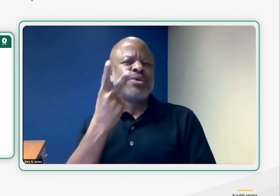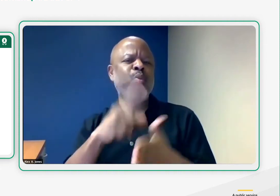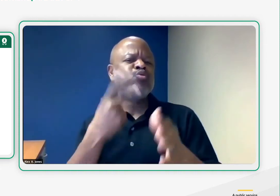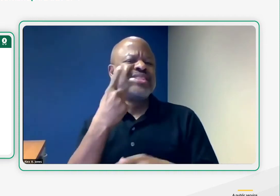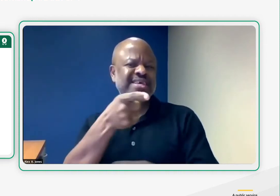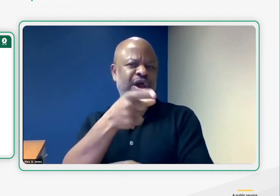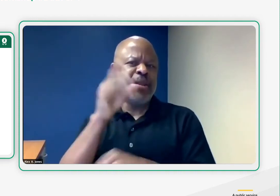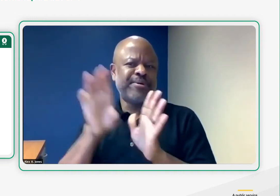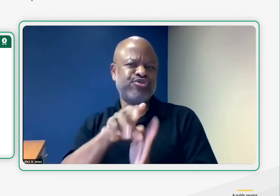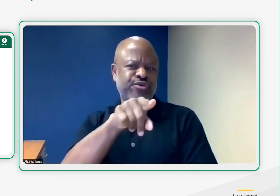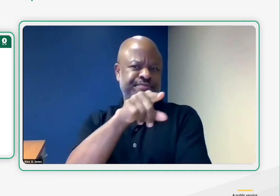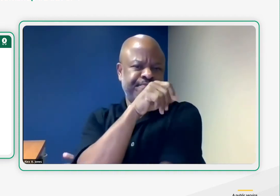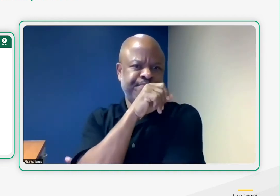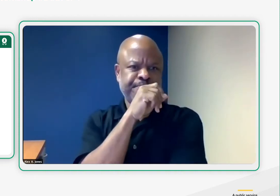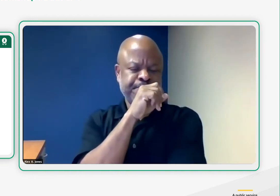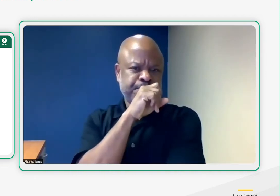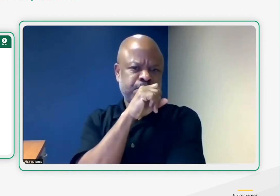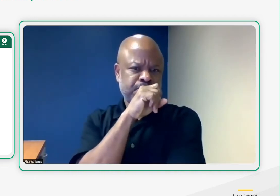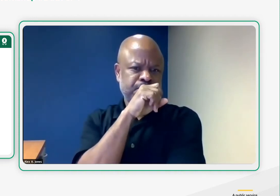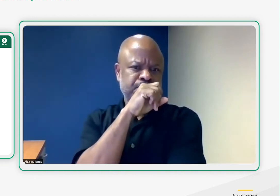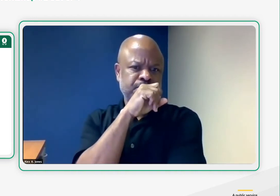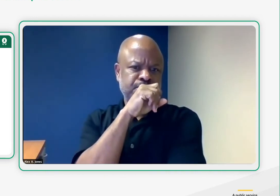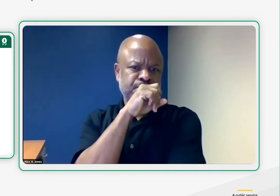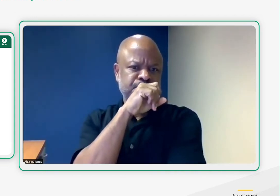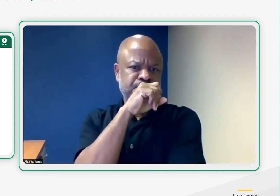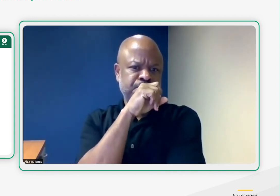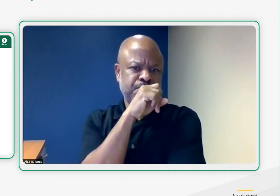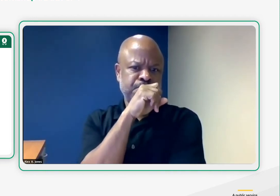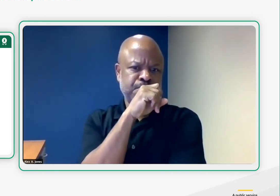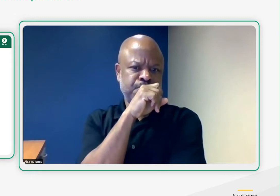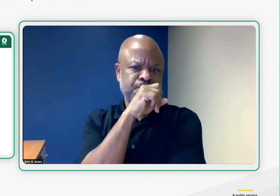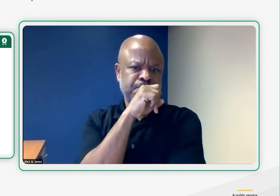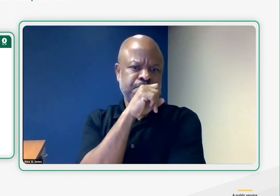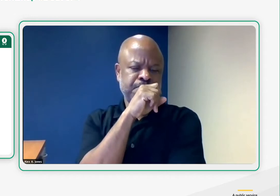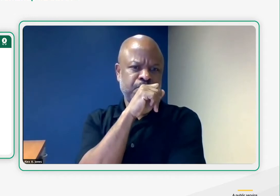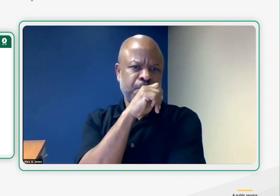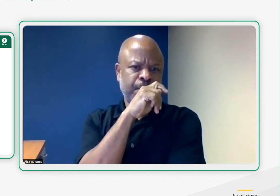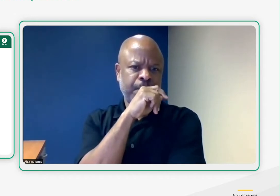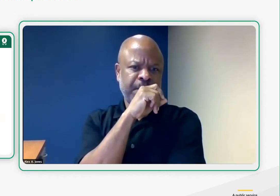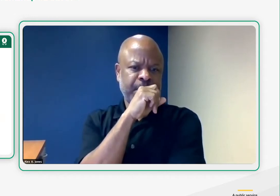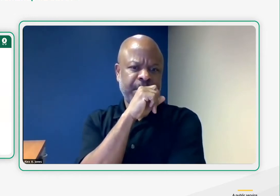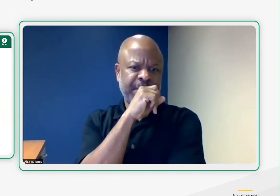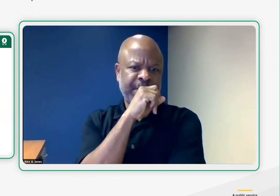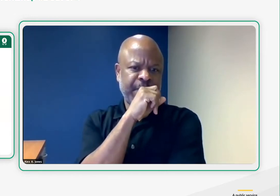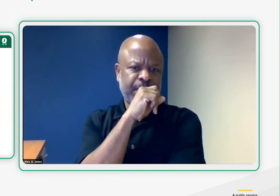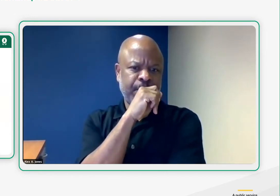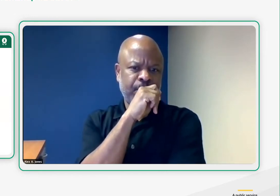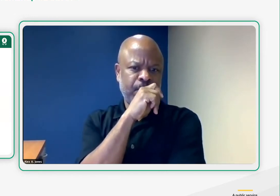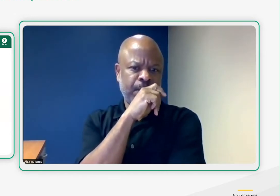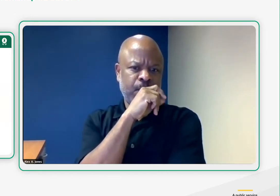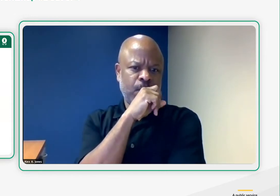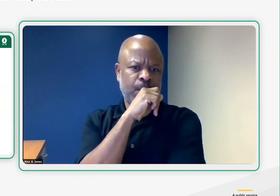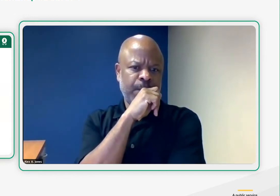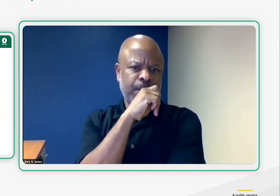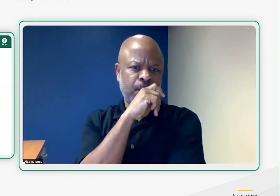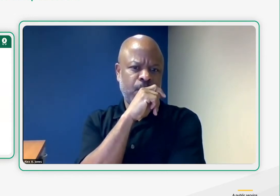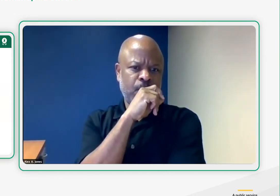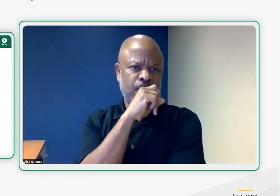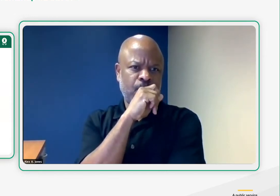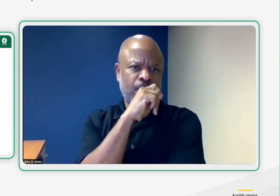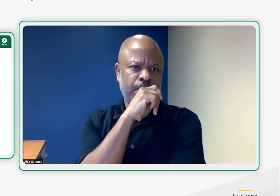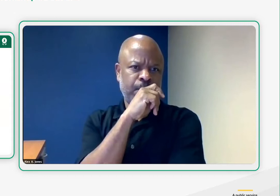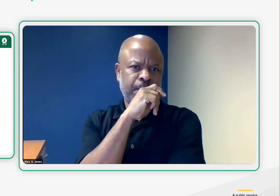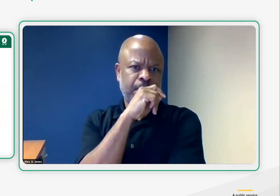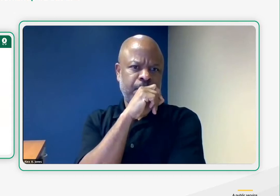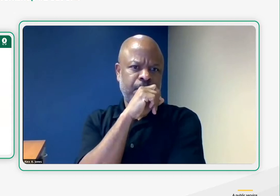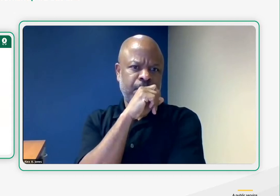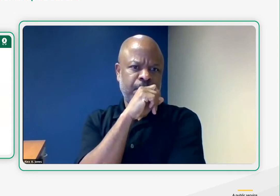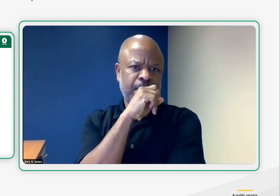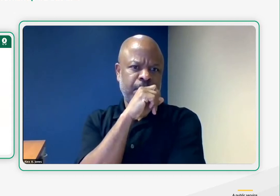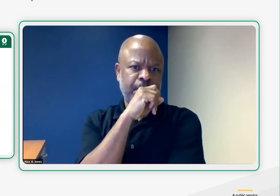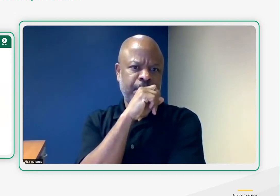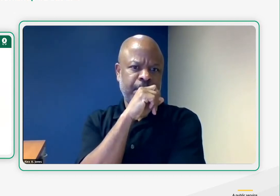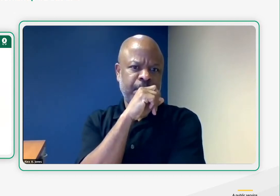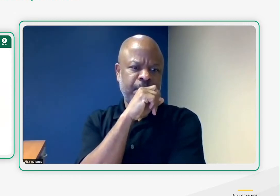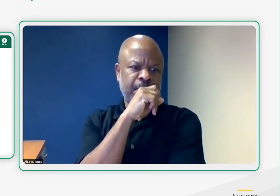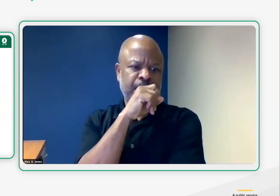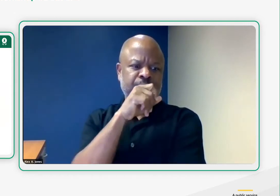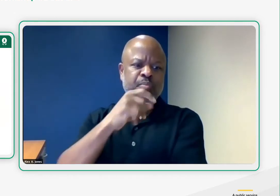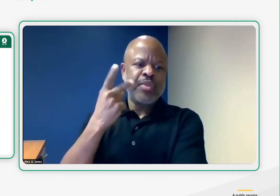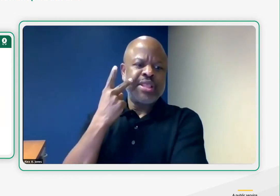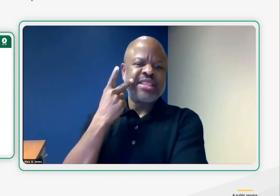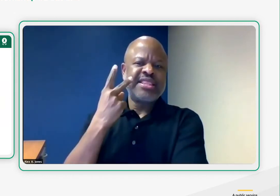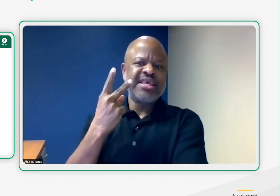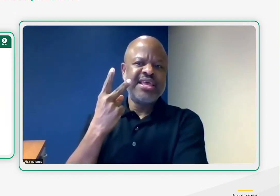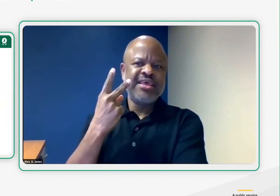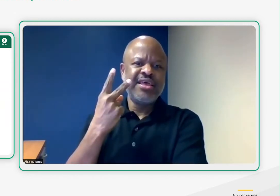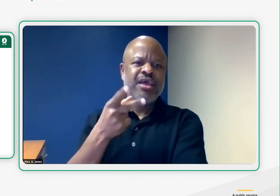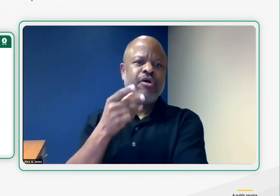And that's what you see here, depicted in this picture.